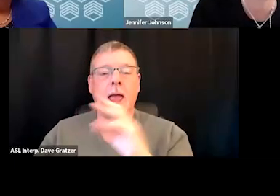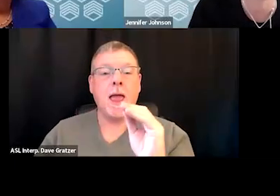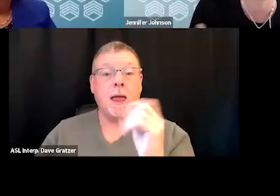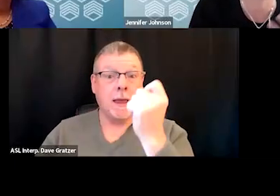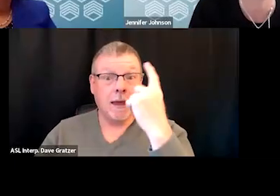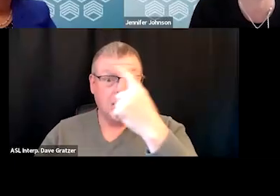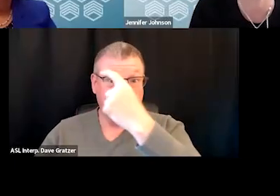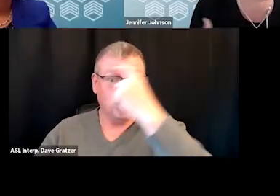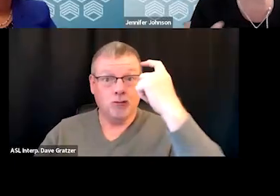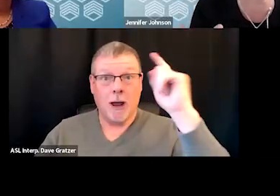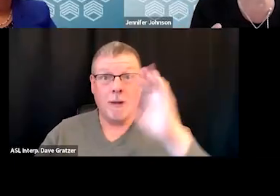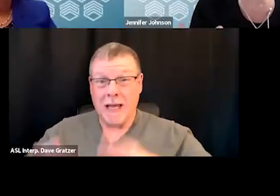for the person who's going through it.